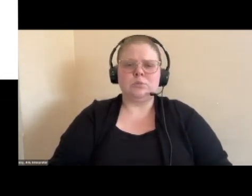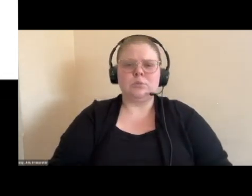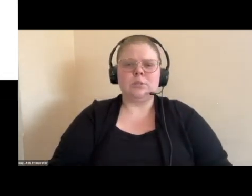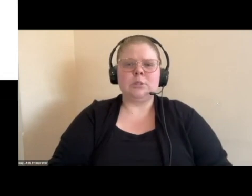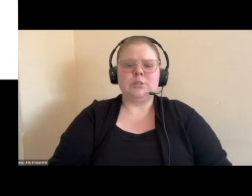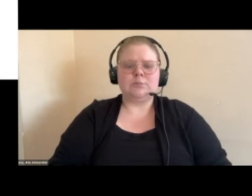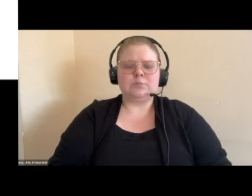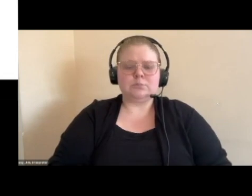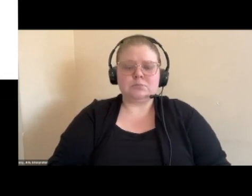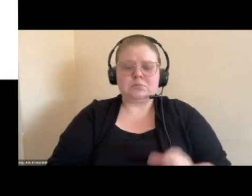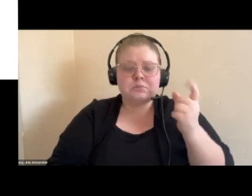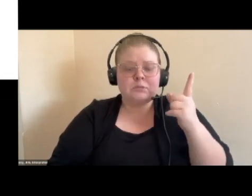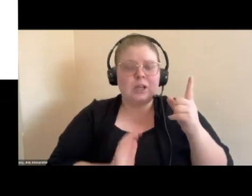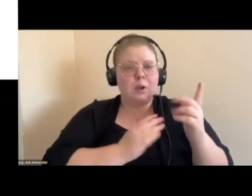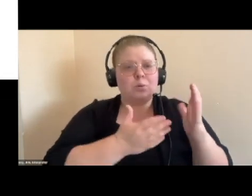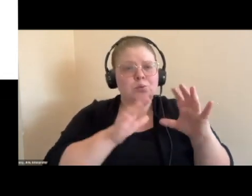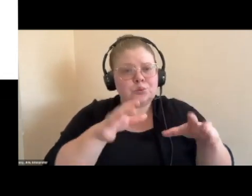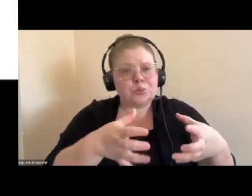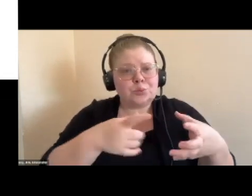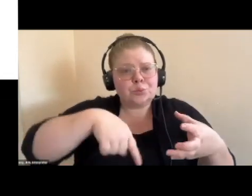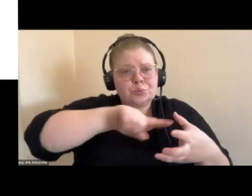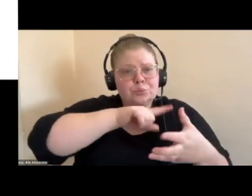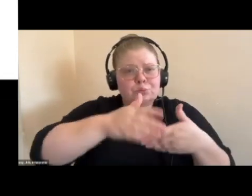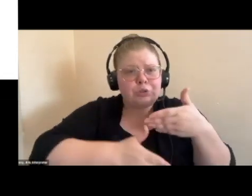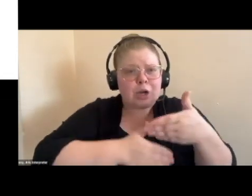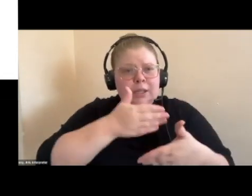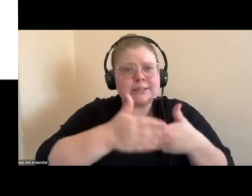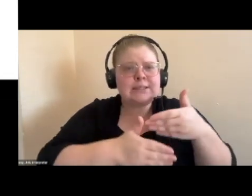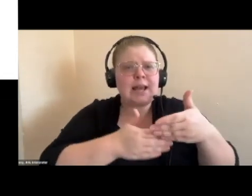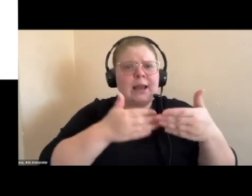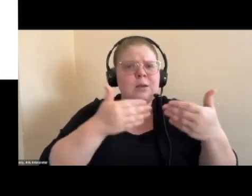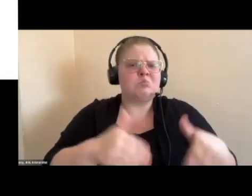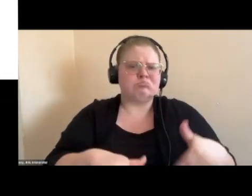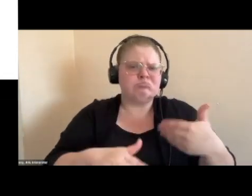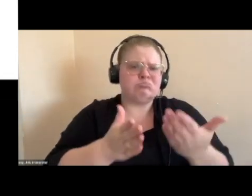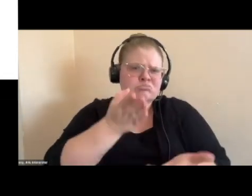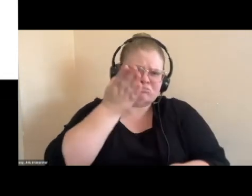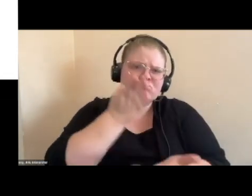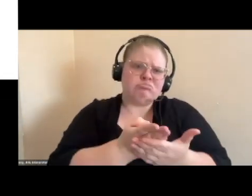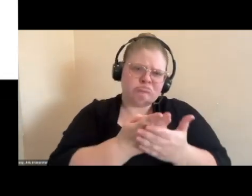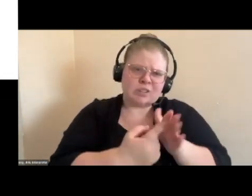our groups are a testament to how little we know